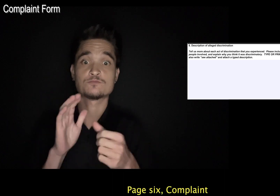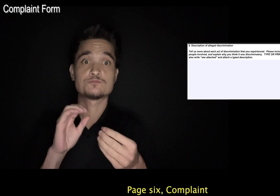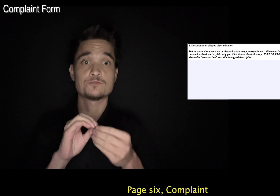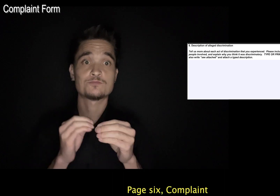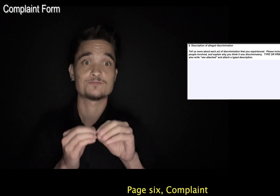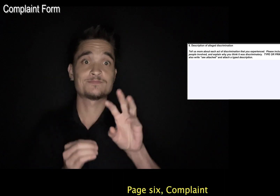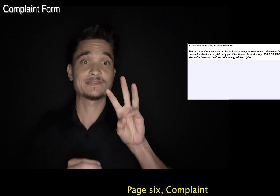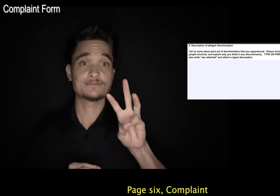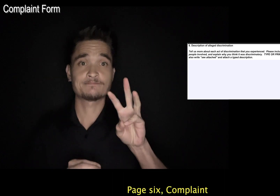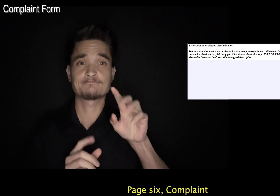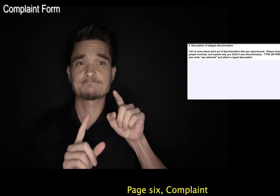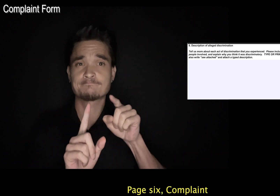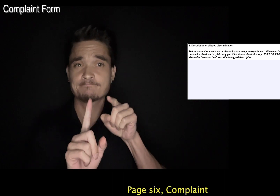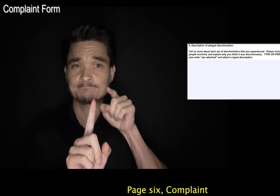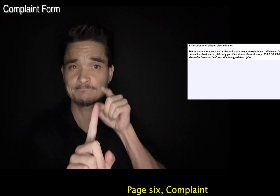Page six, Complaint